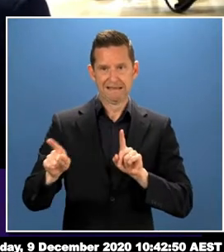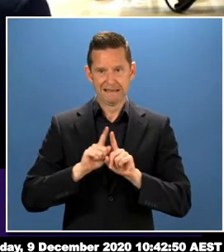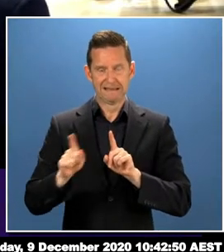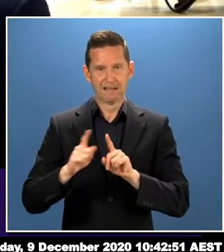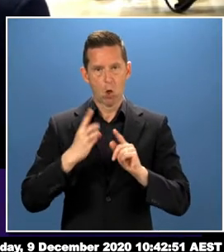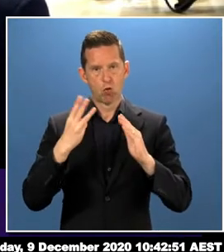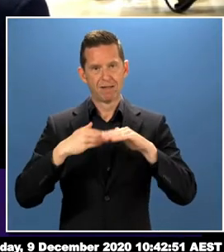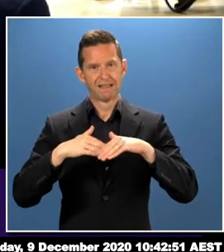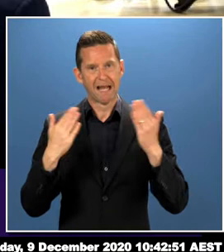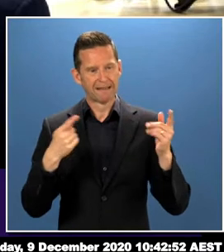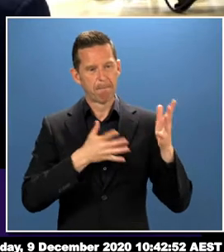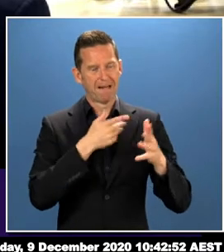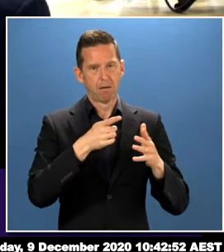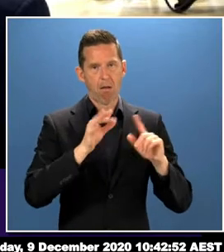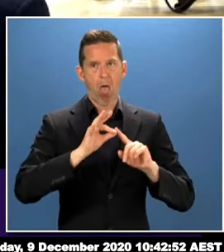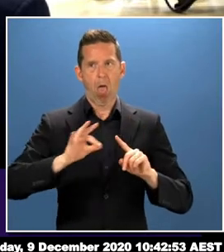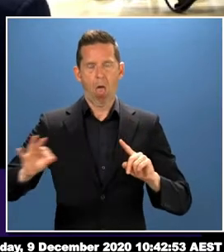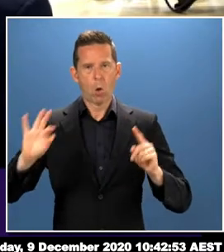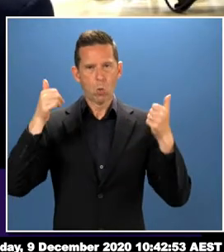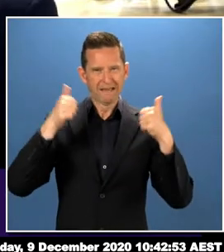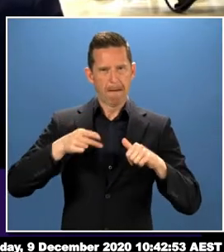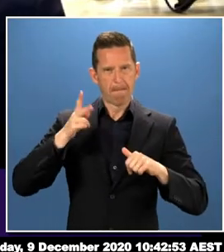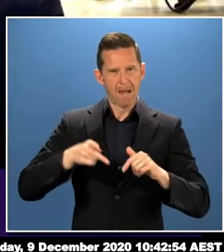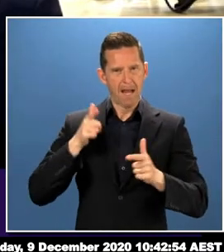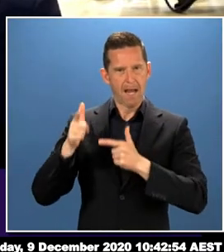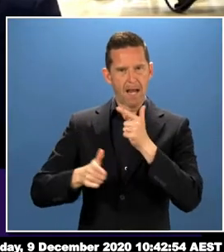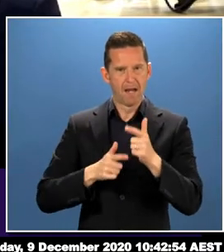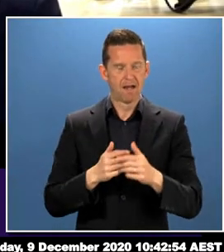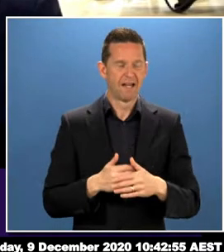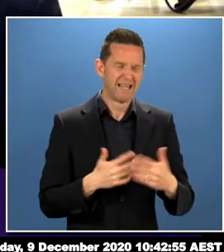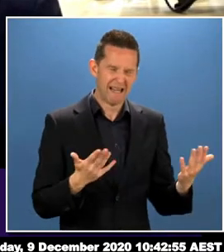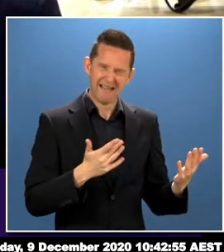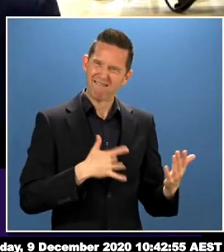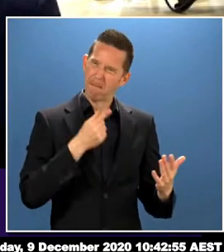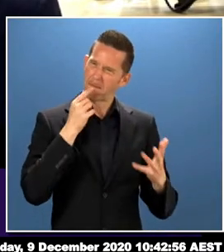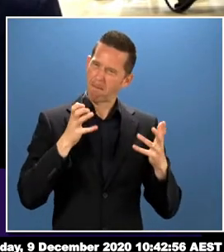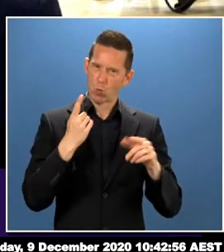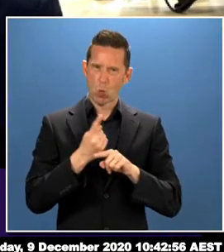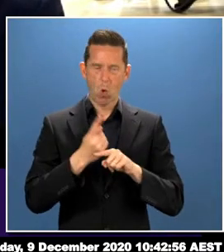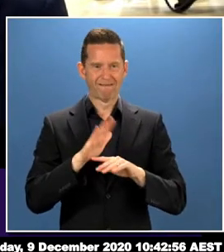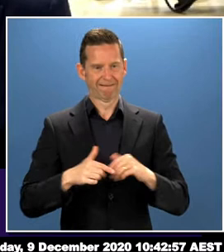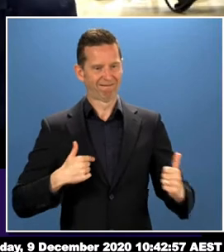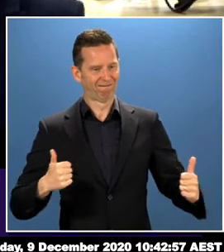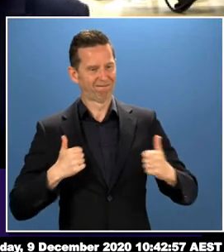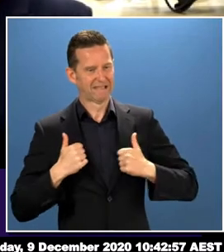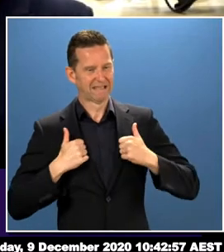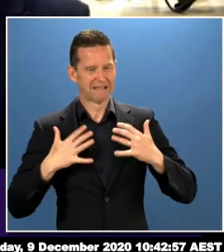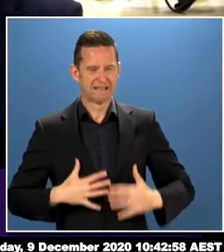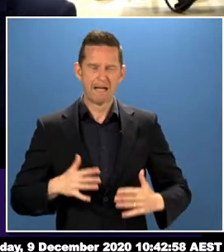Is that what you mean in that regard? It seems ironic for me to talk about fitness level but